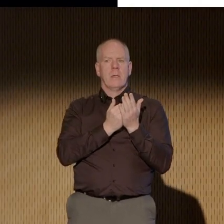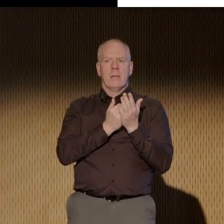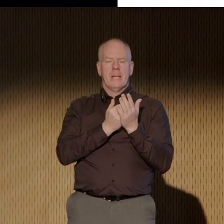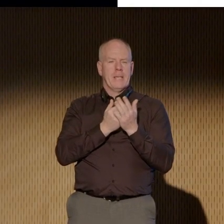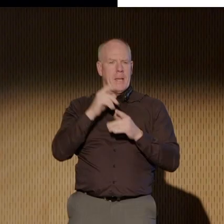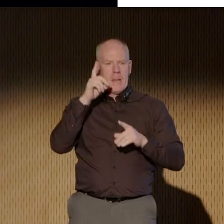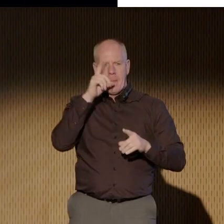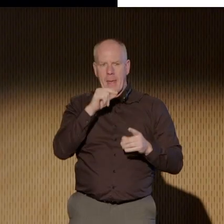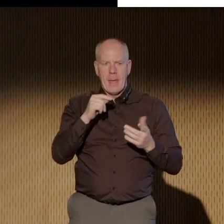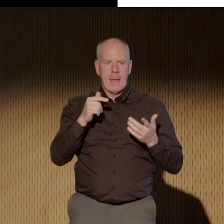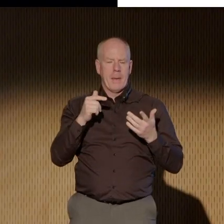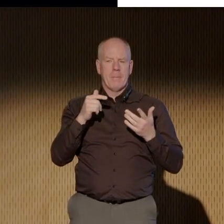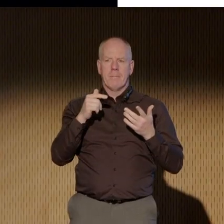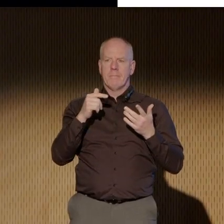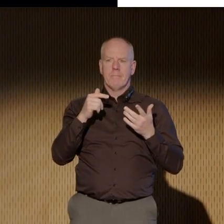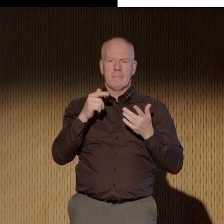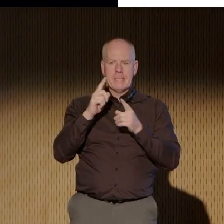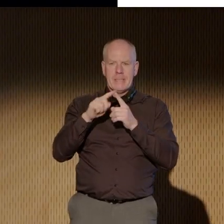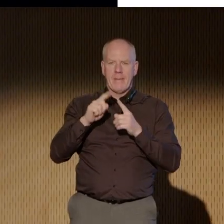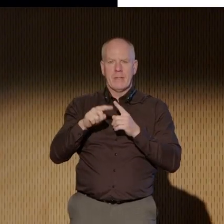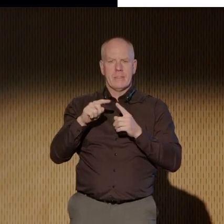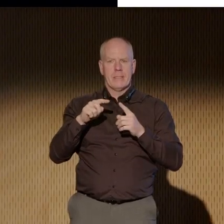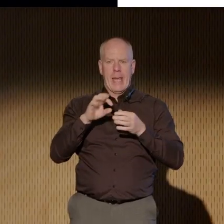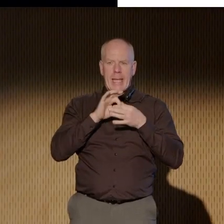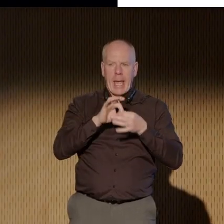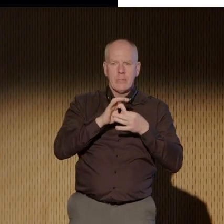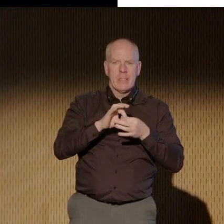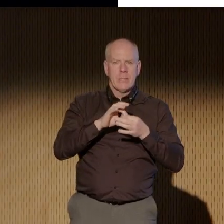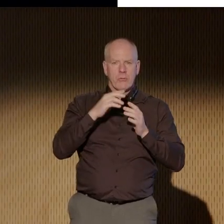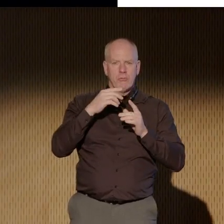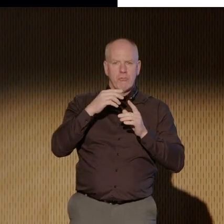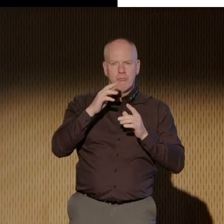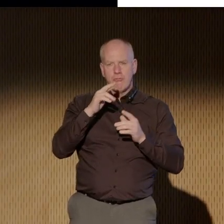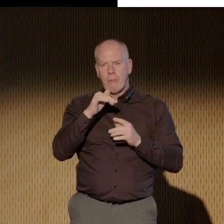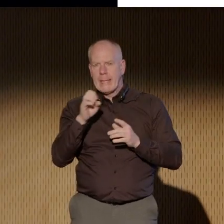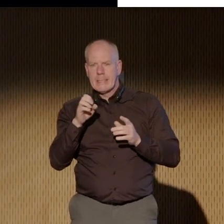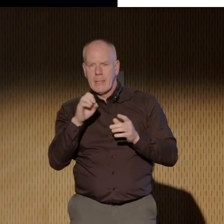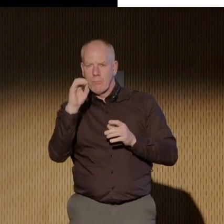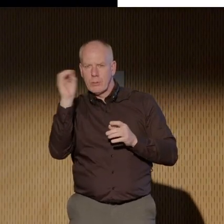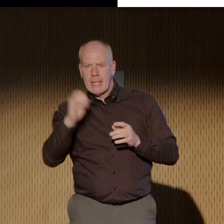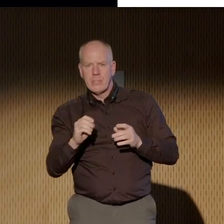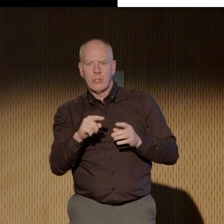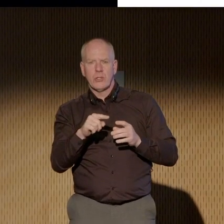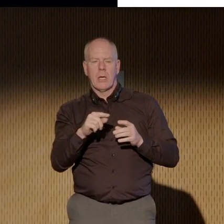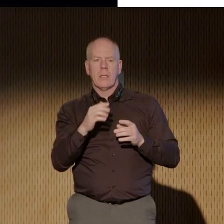hit rates for things and some amount of engagement, but in certain ways and not other